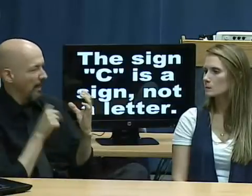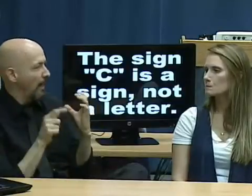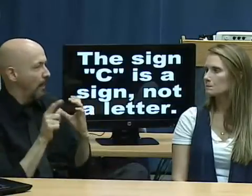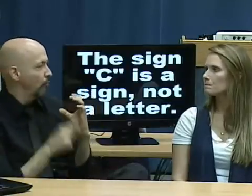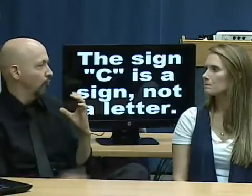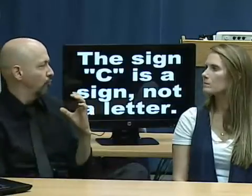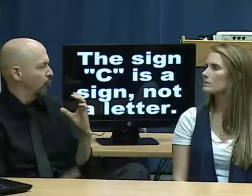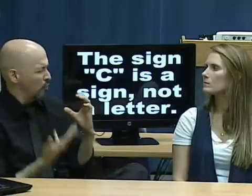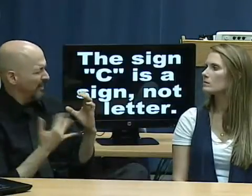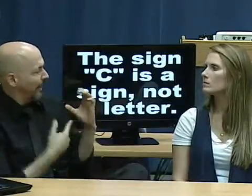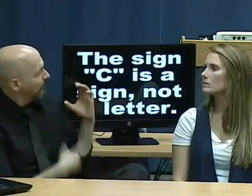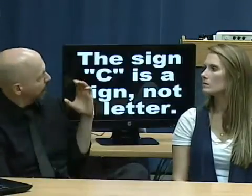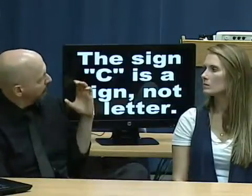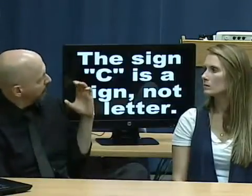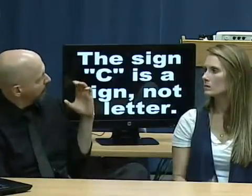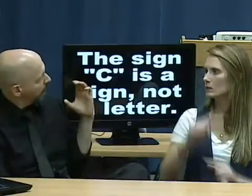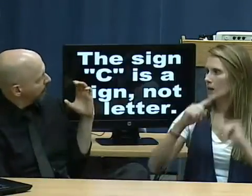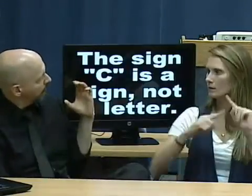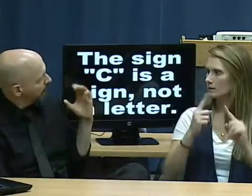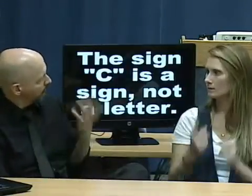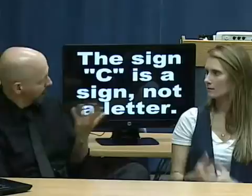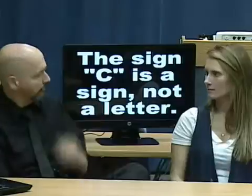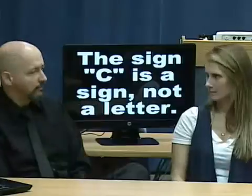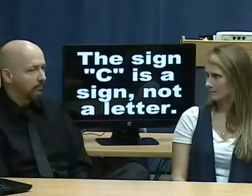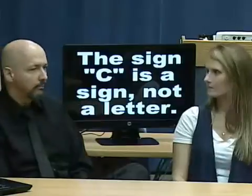This "C" is not a letter. What is it? A sign.